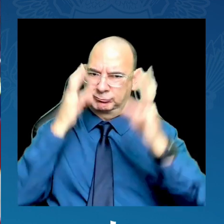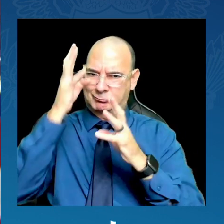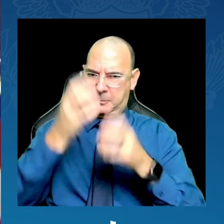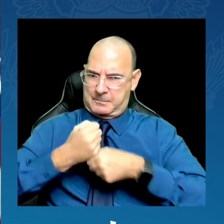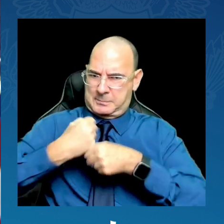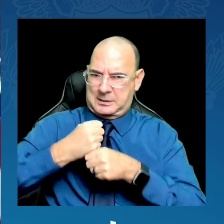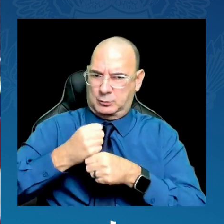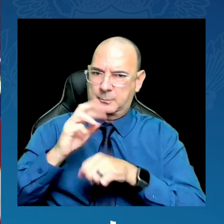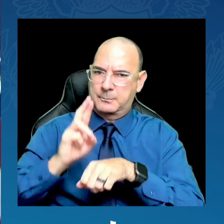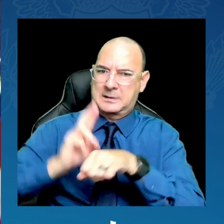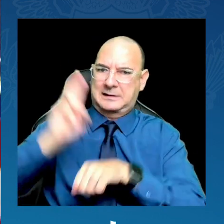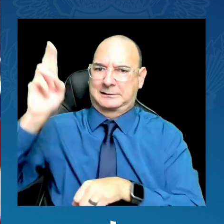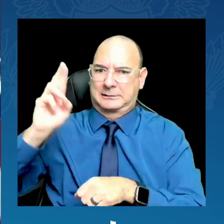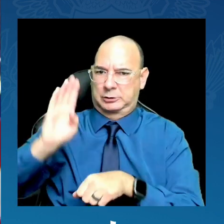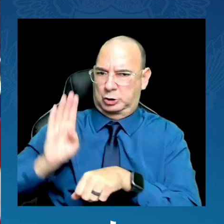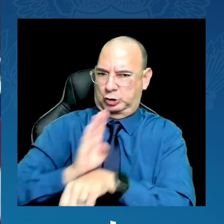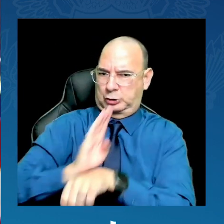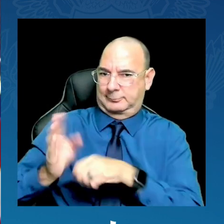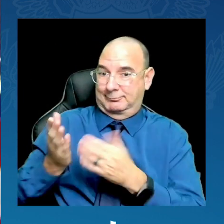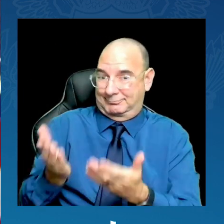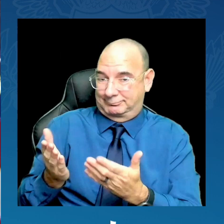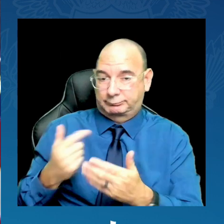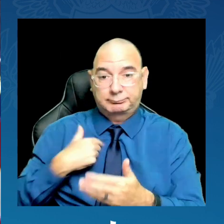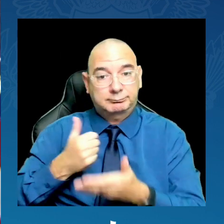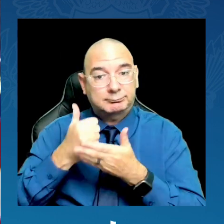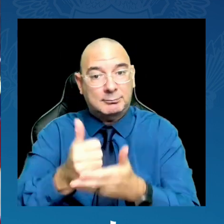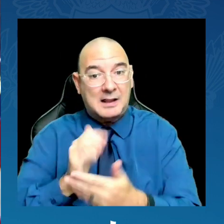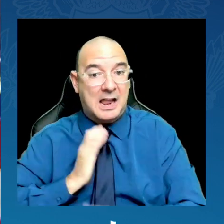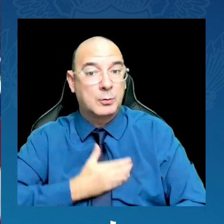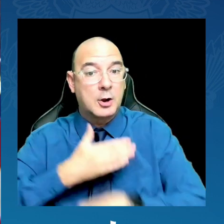and to help our nation lead the way in space.